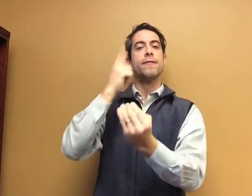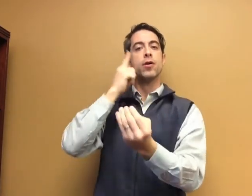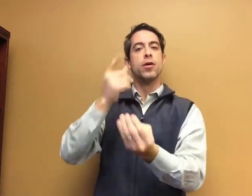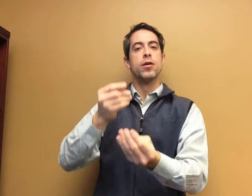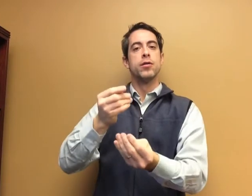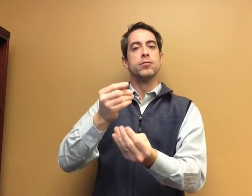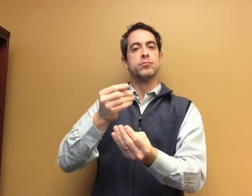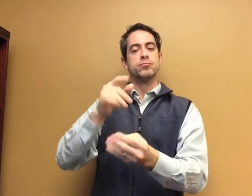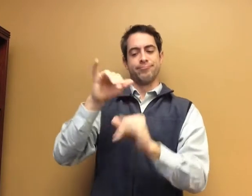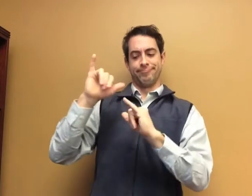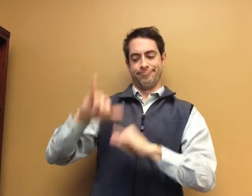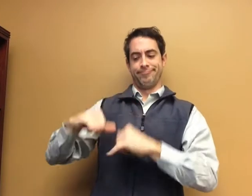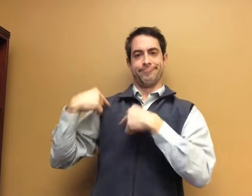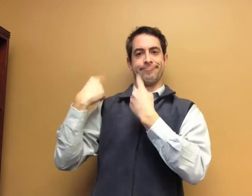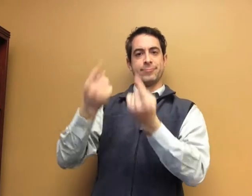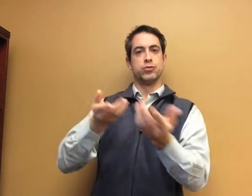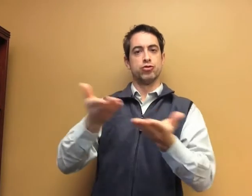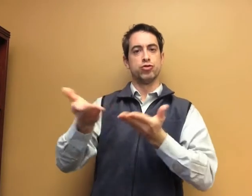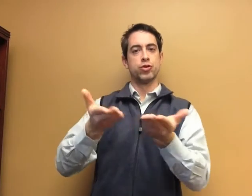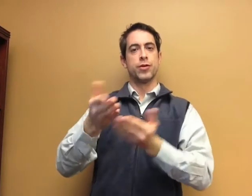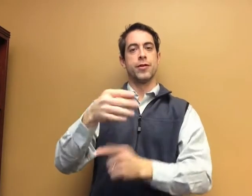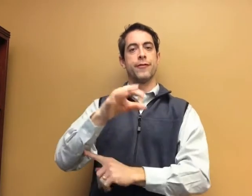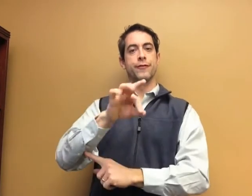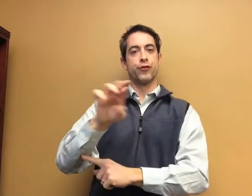for the last several years to provide